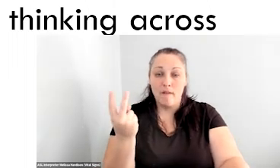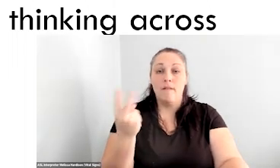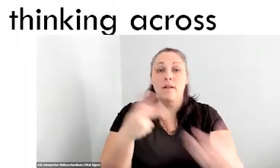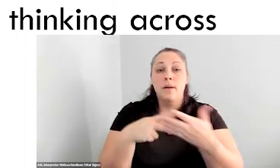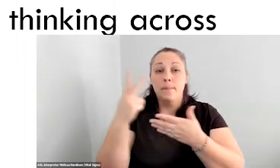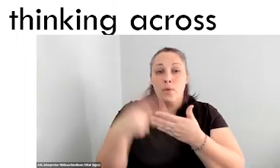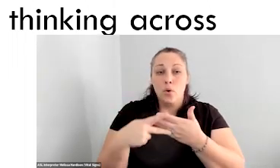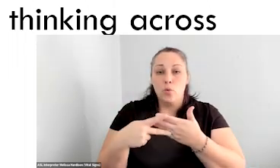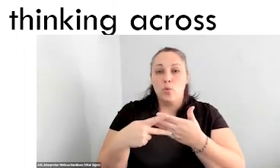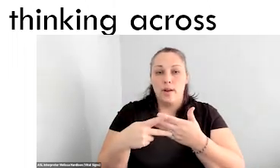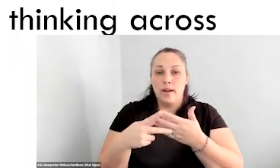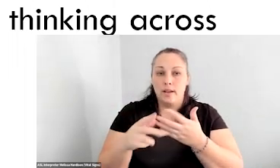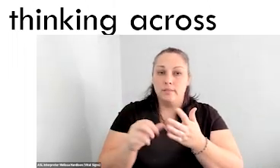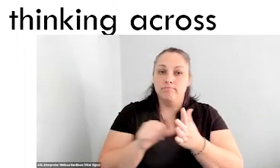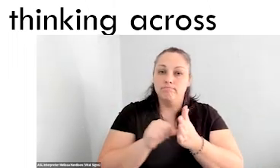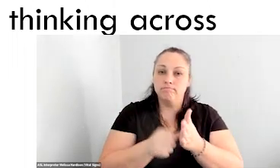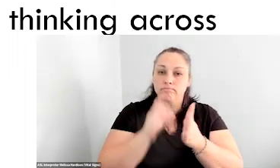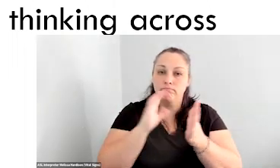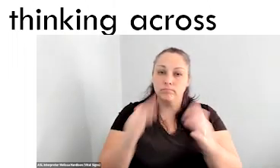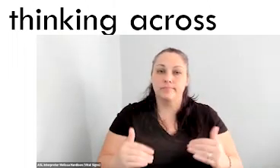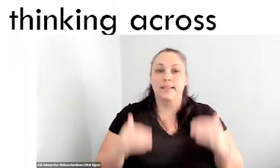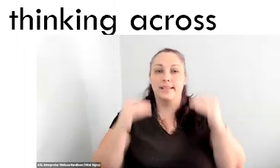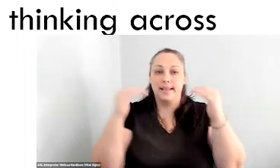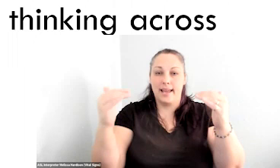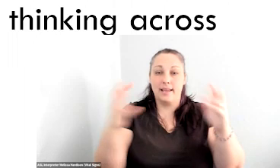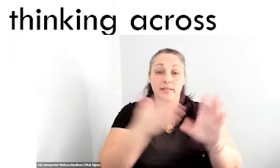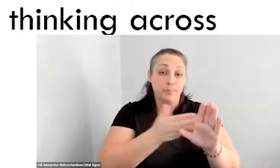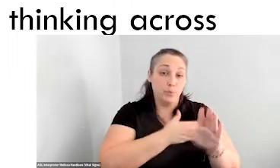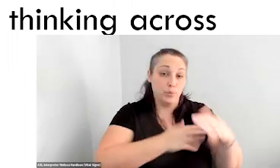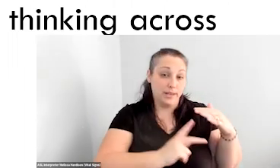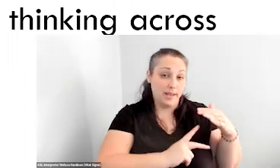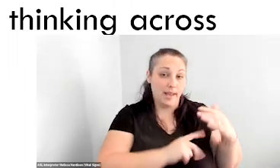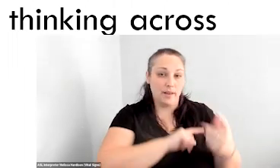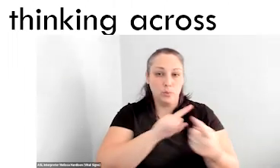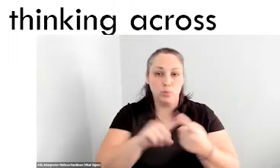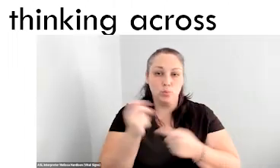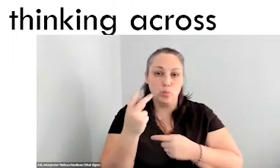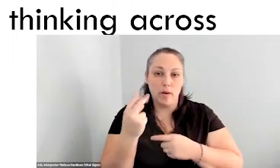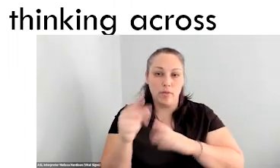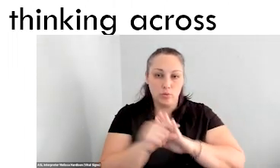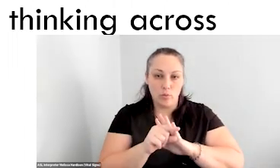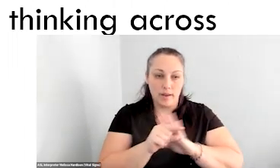by pre-K to 12 students and teachers through research and development